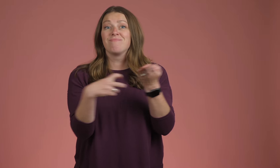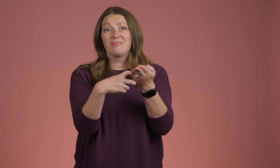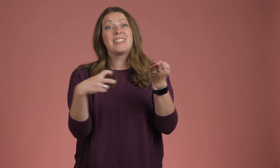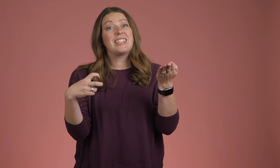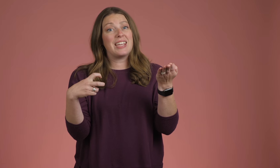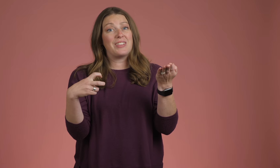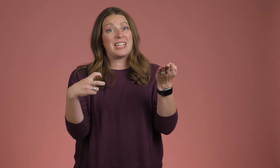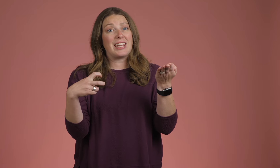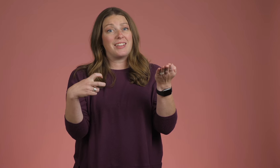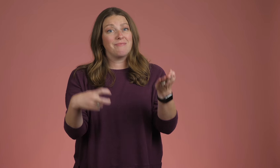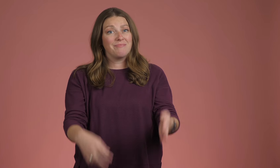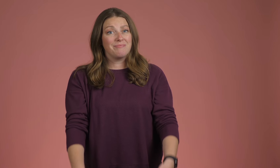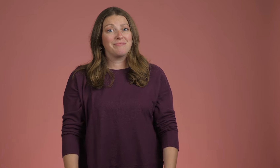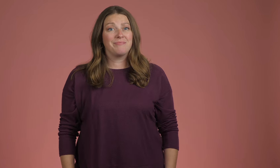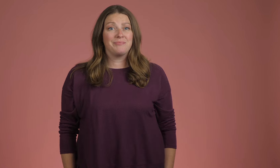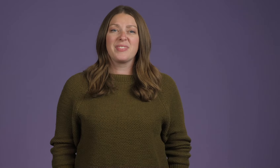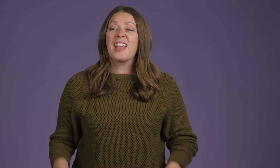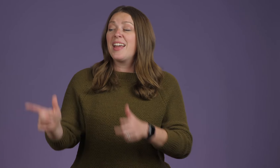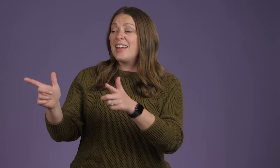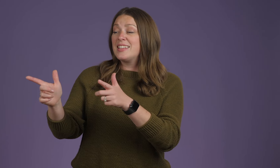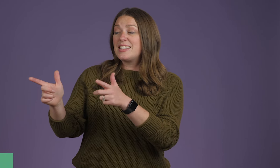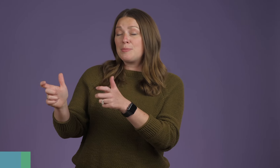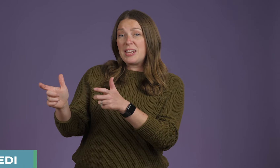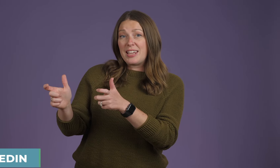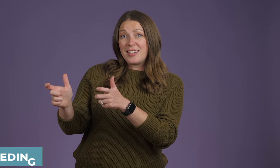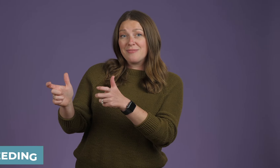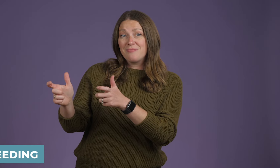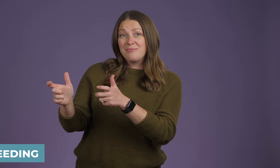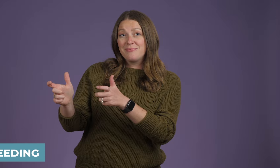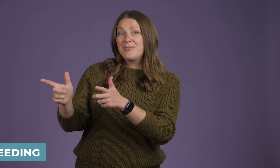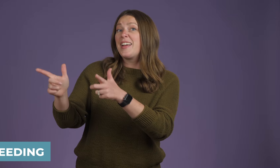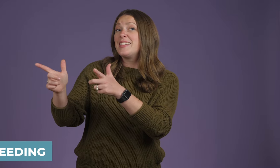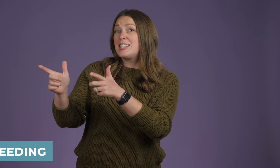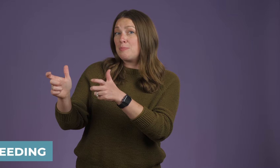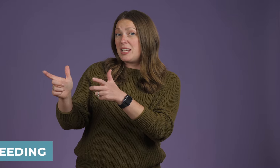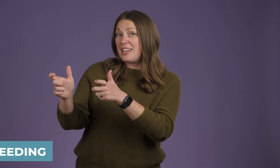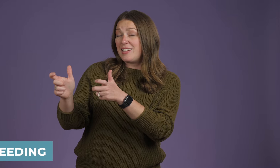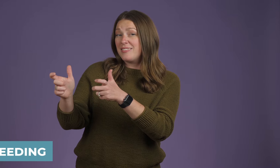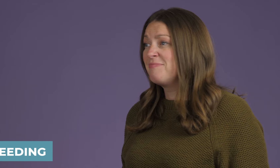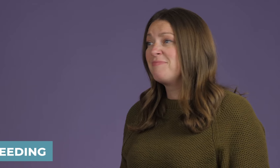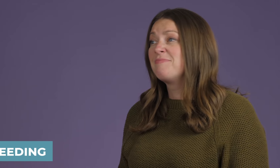To give a ticket. Speeding.